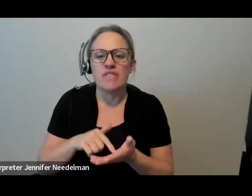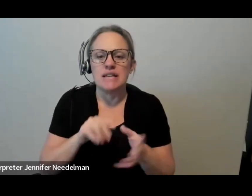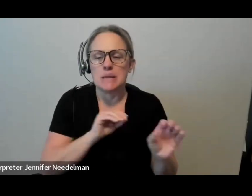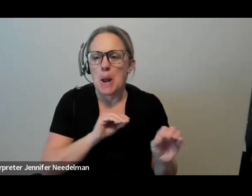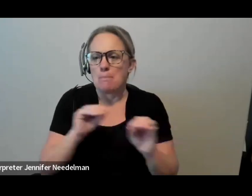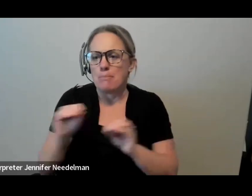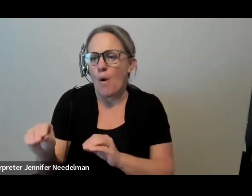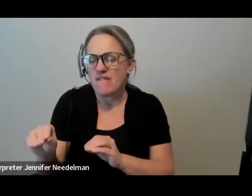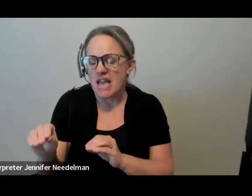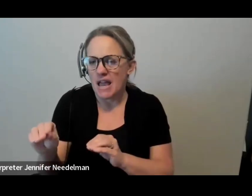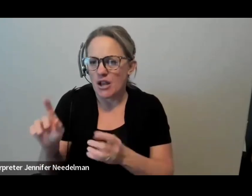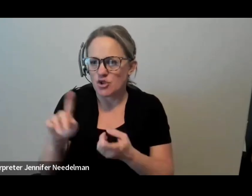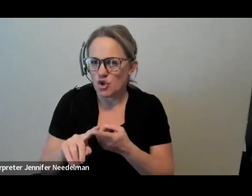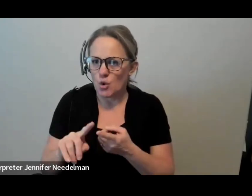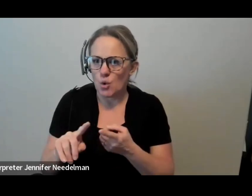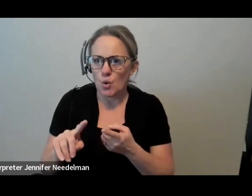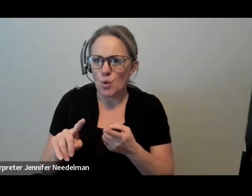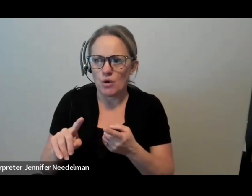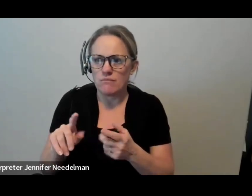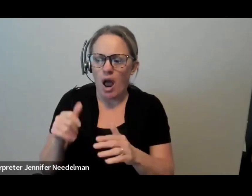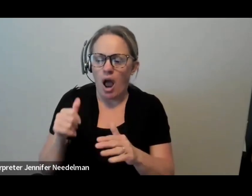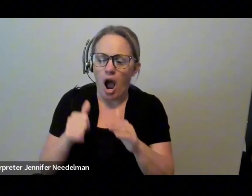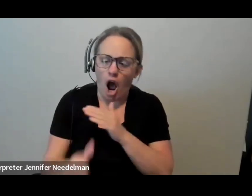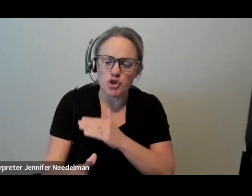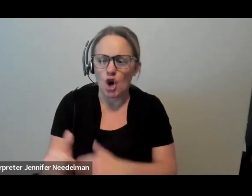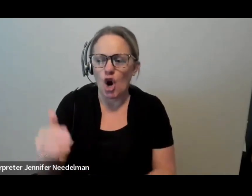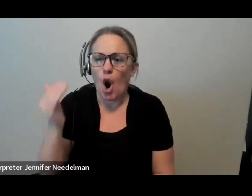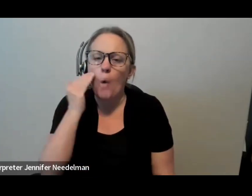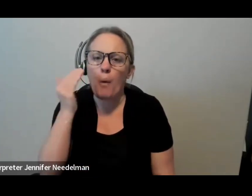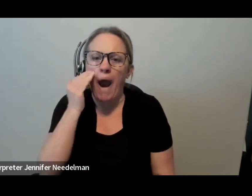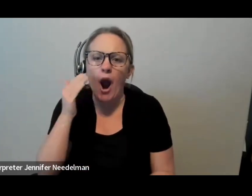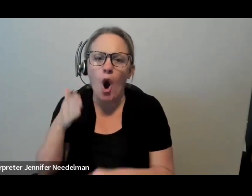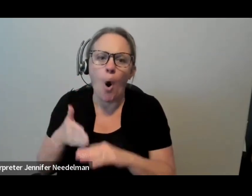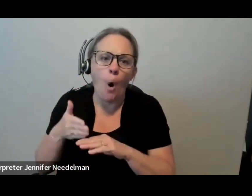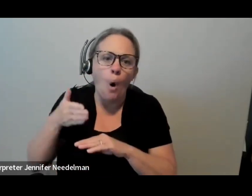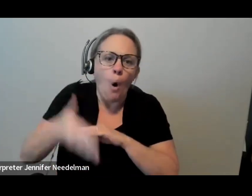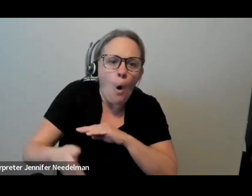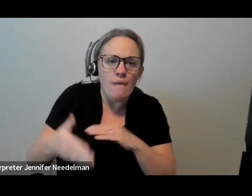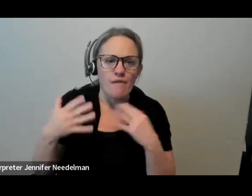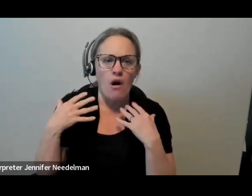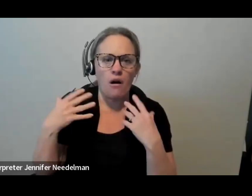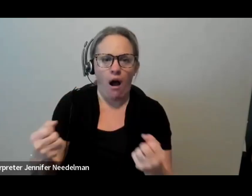under-aware, overconfidence space that is giving me a lot of pause.